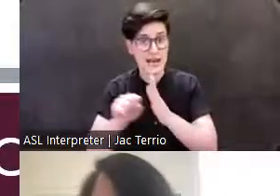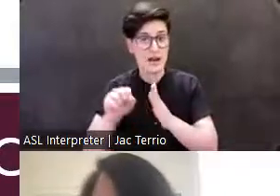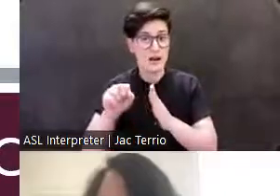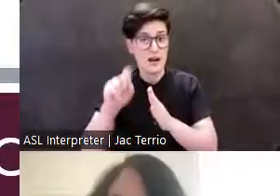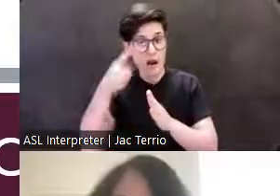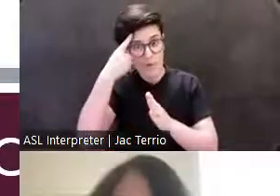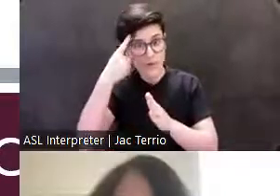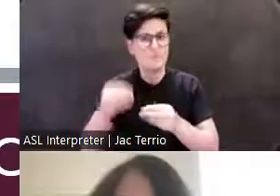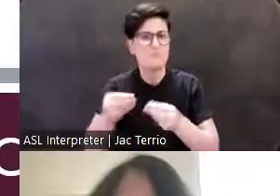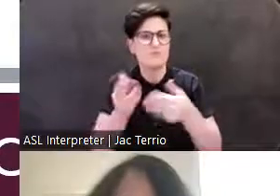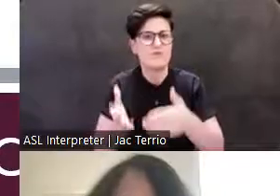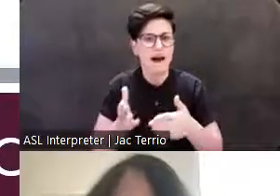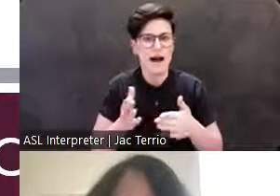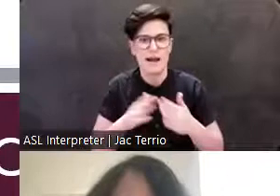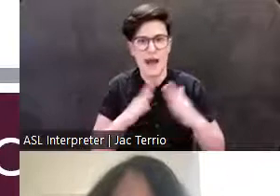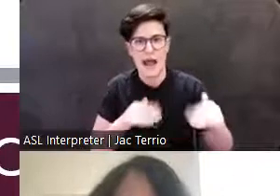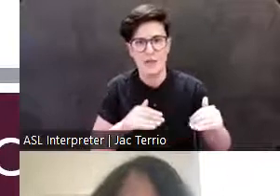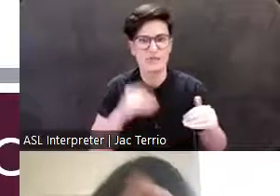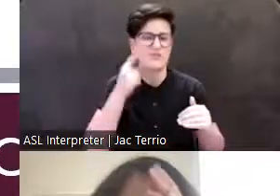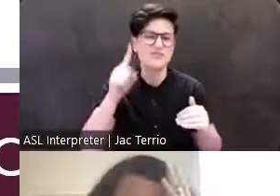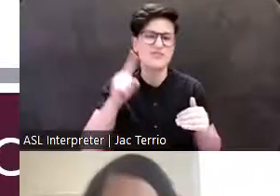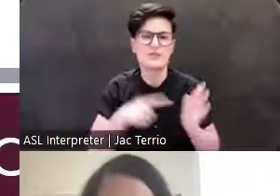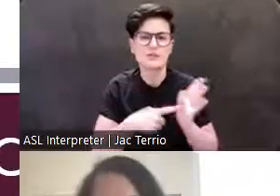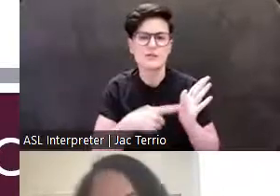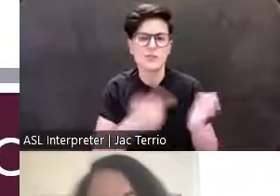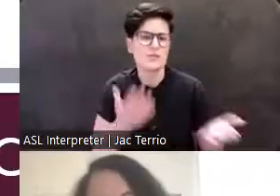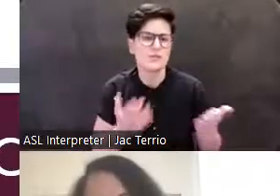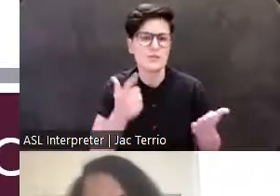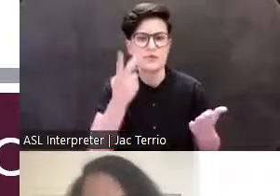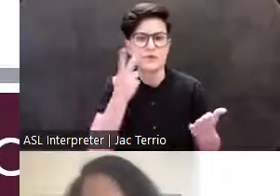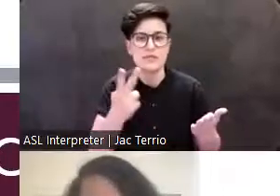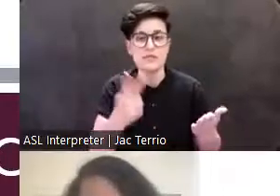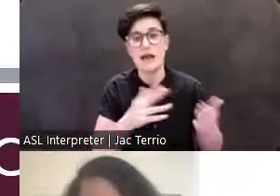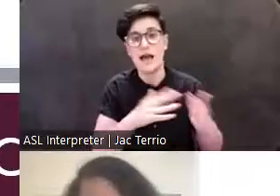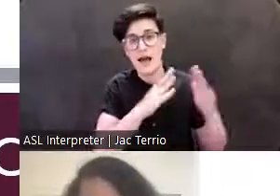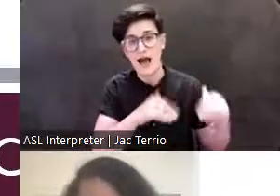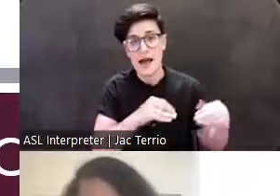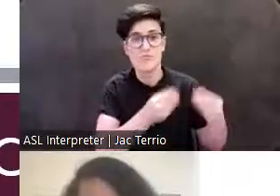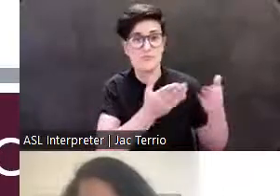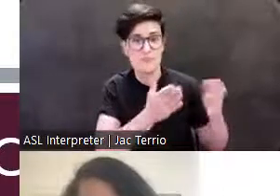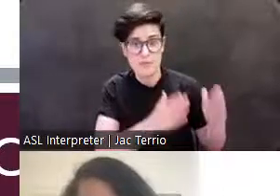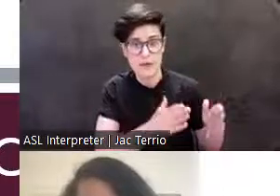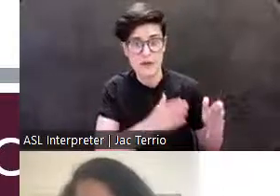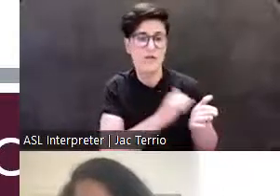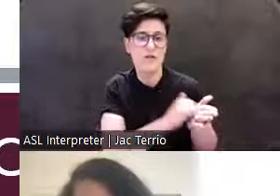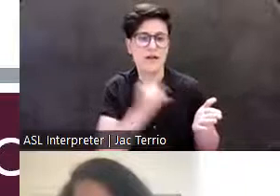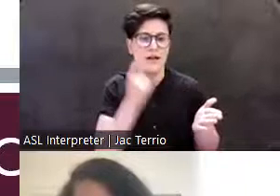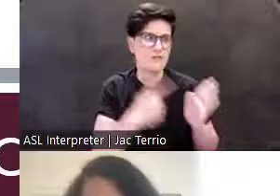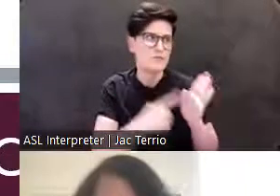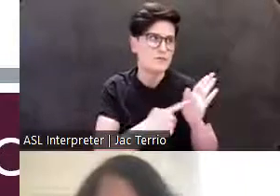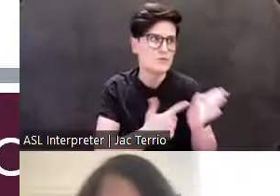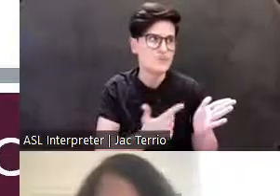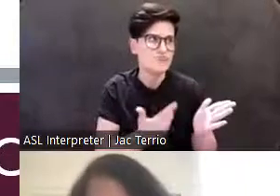For example, sometimes there might be a housing provider that, for example, where I used to